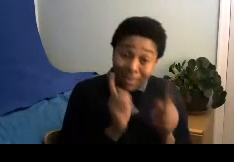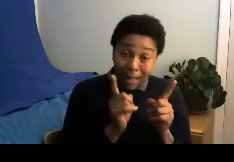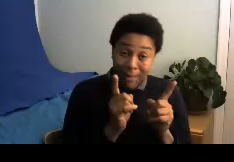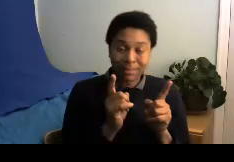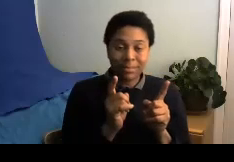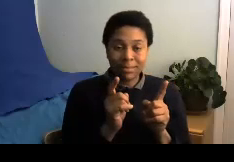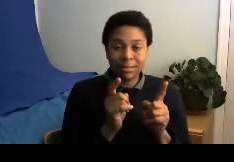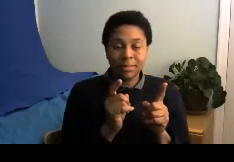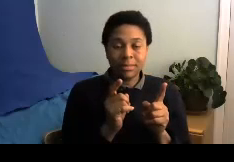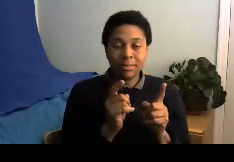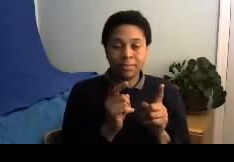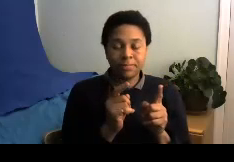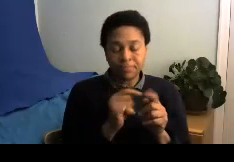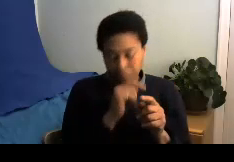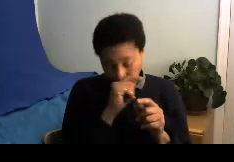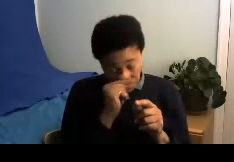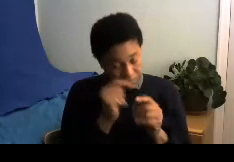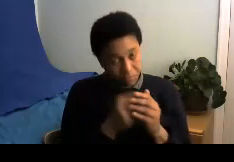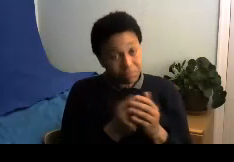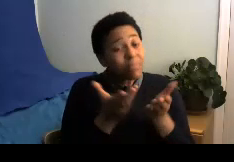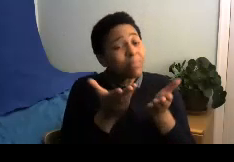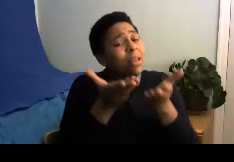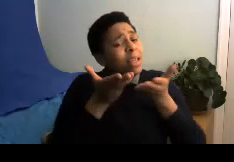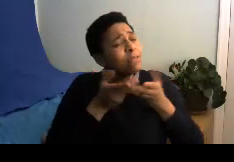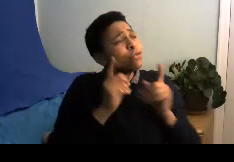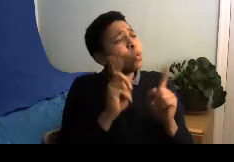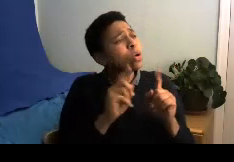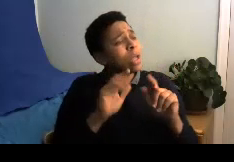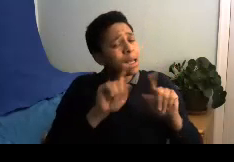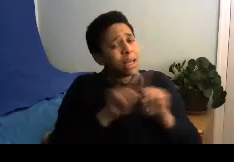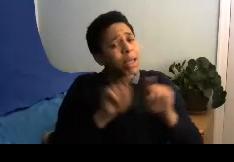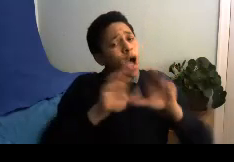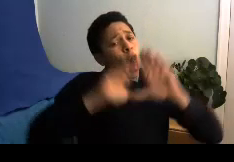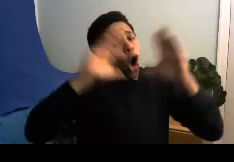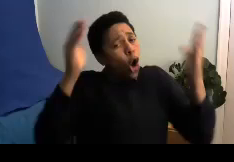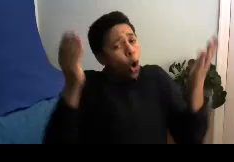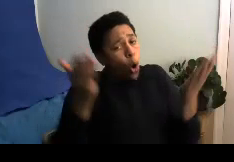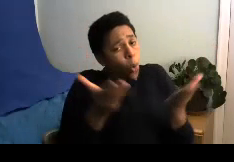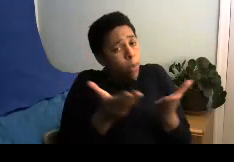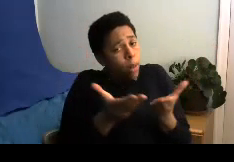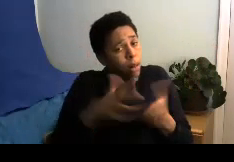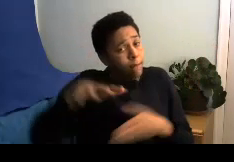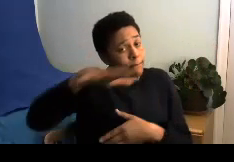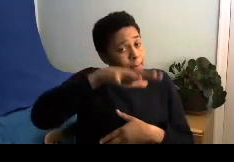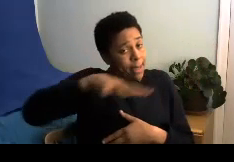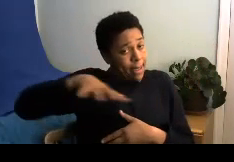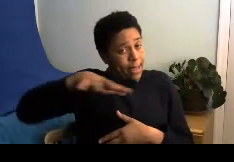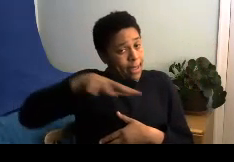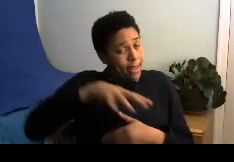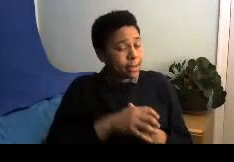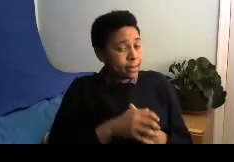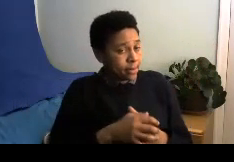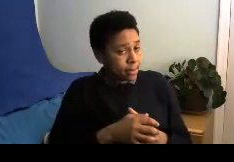like, you know, a global family. You know, if you travel to Big